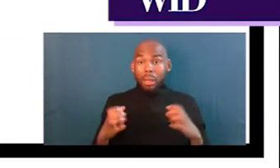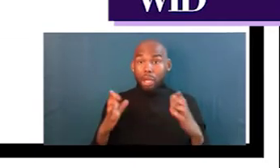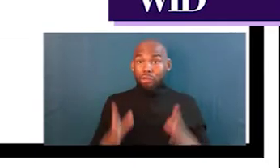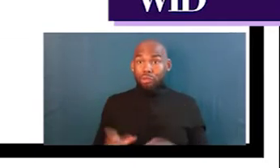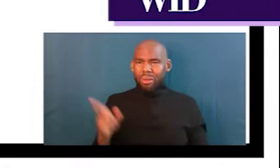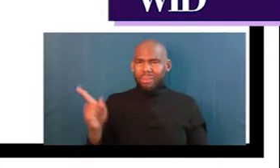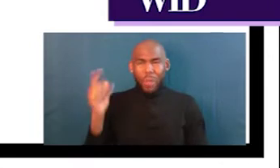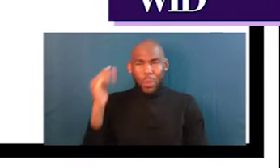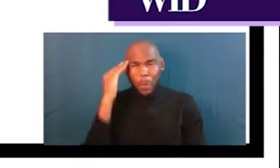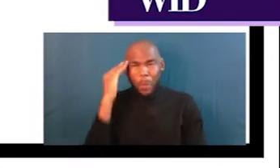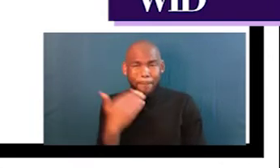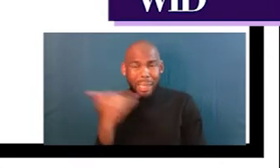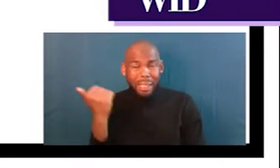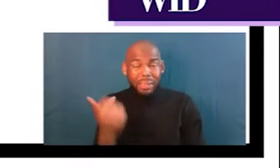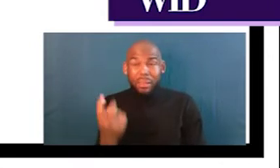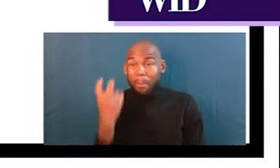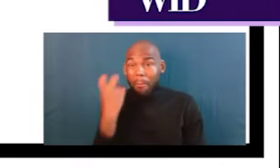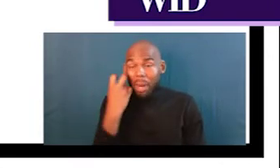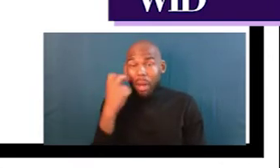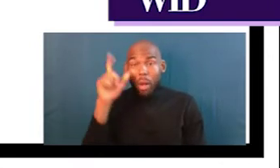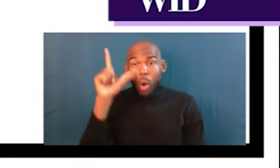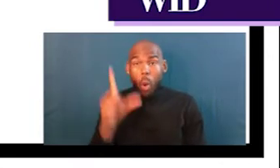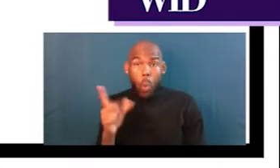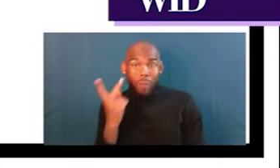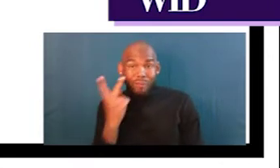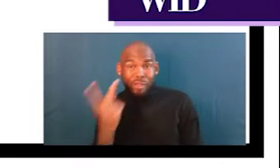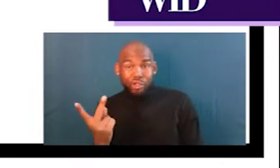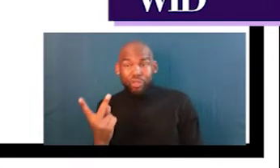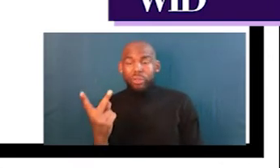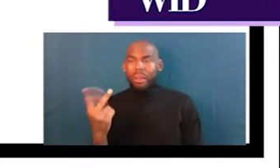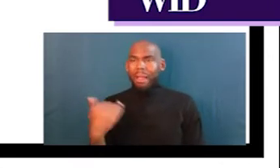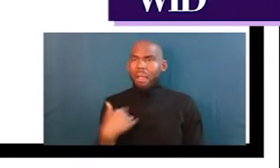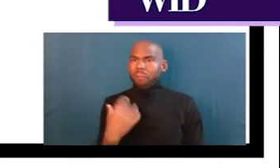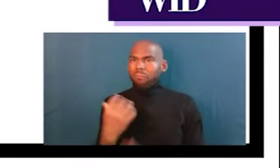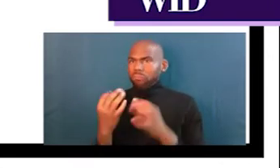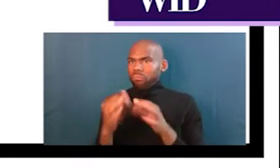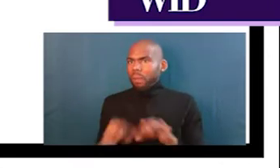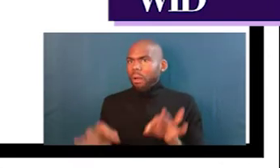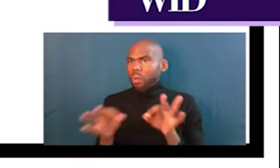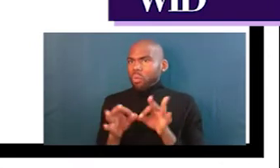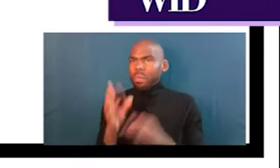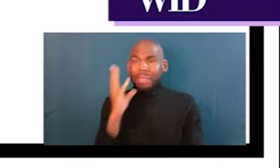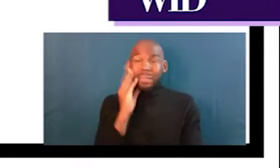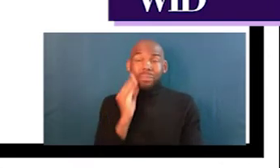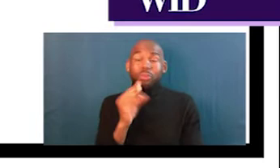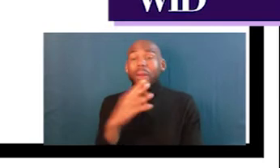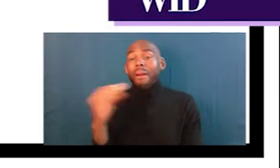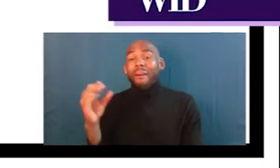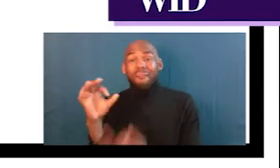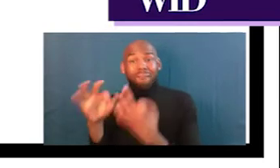knows best. Blind and low vision individuals have valuable experience and feedback. In